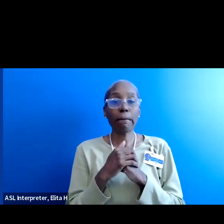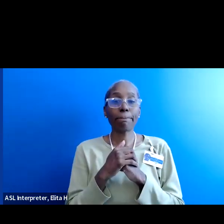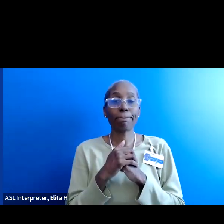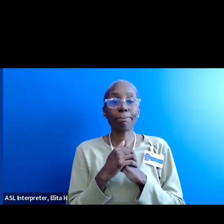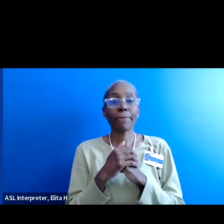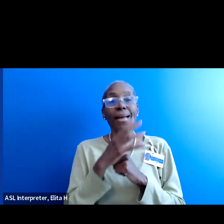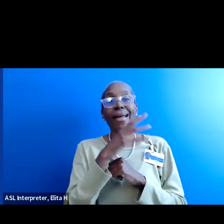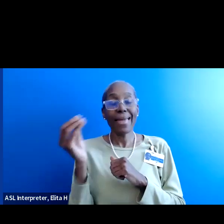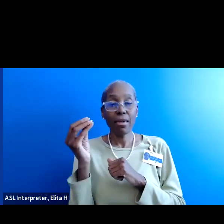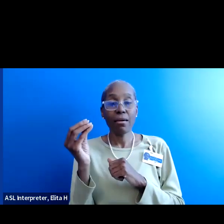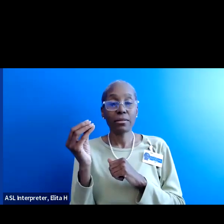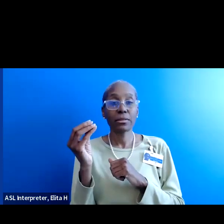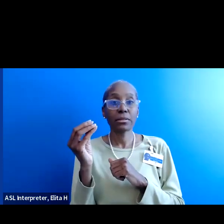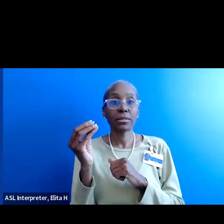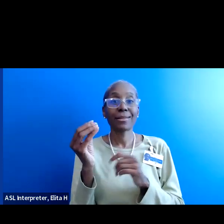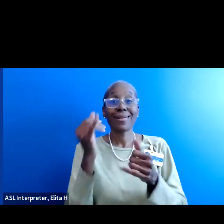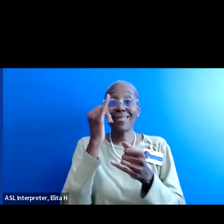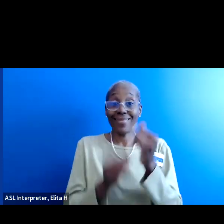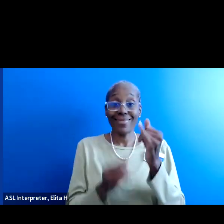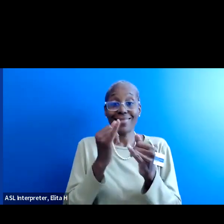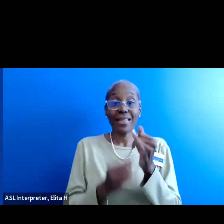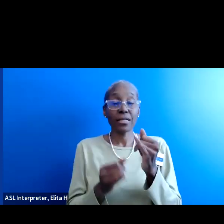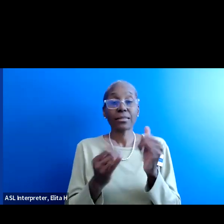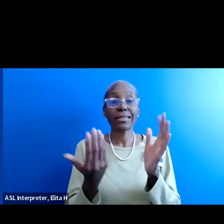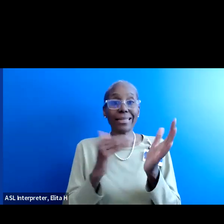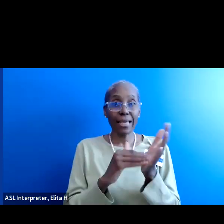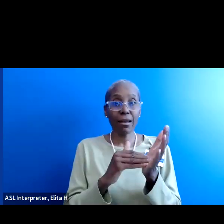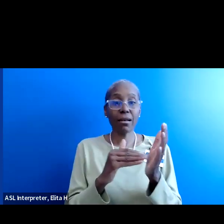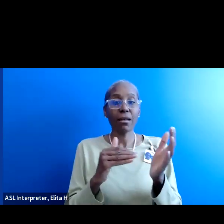And last but not least, because again, a lot of these questions